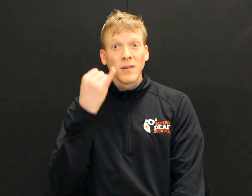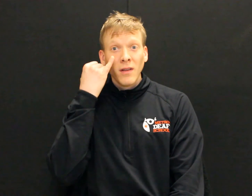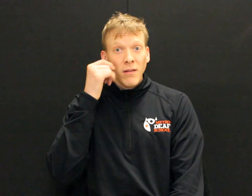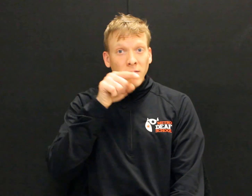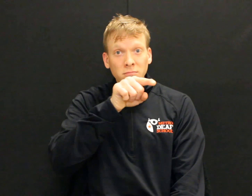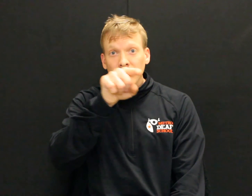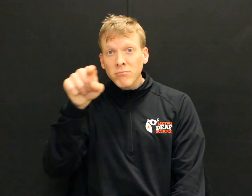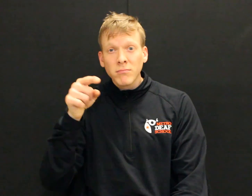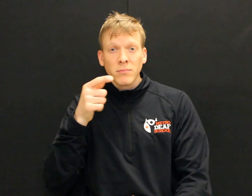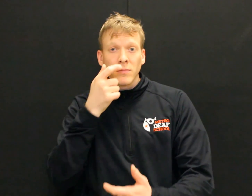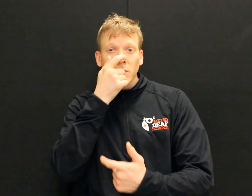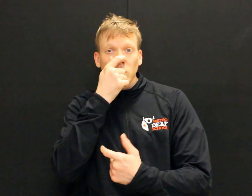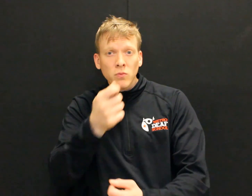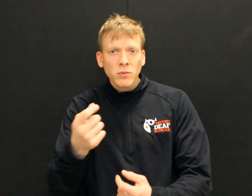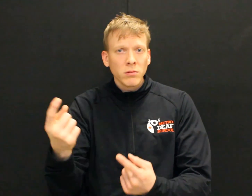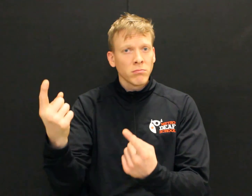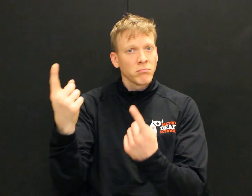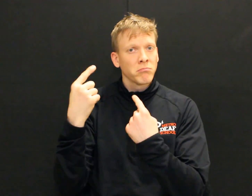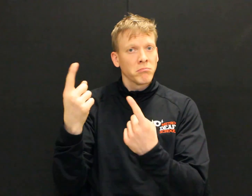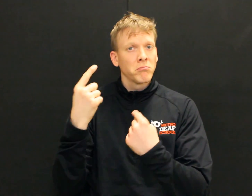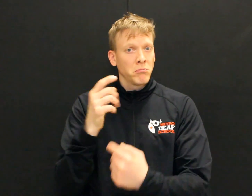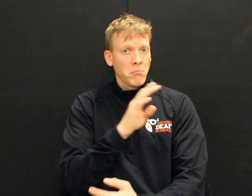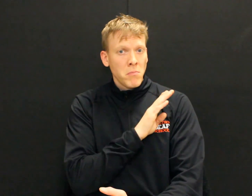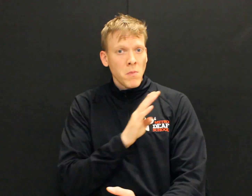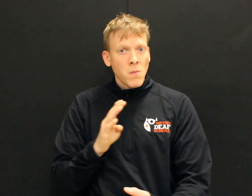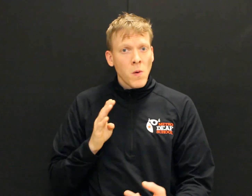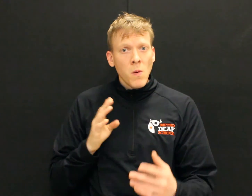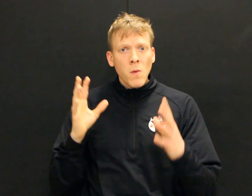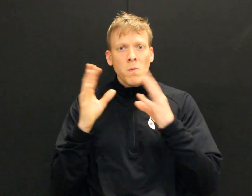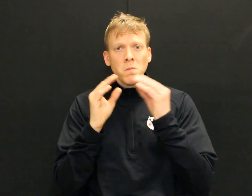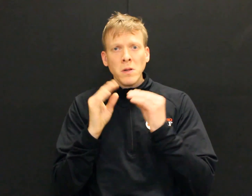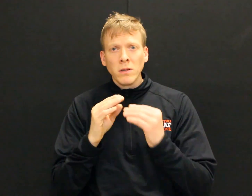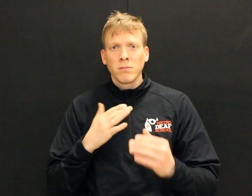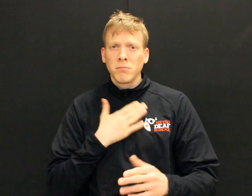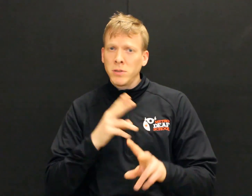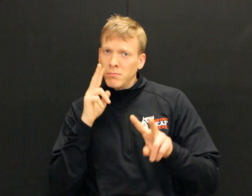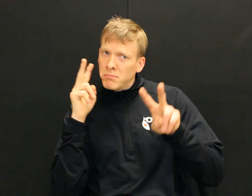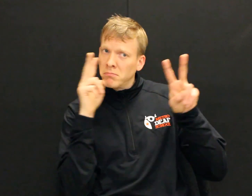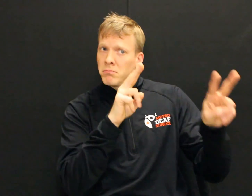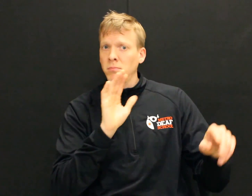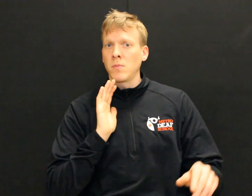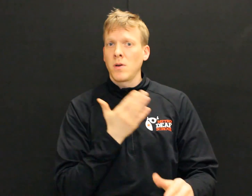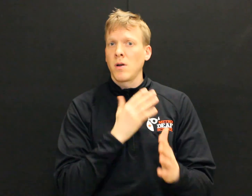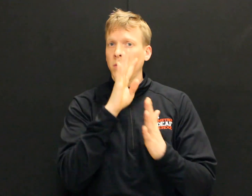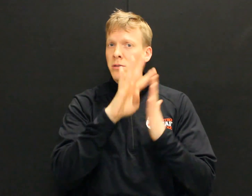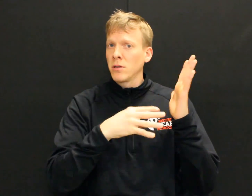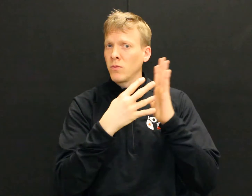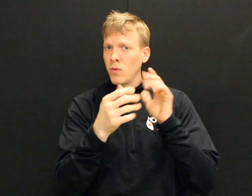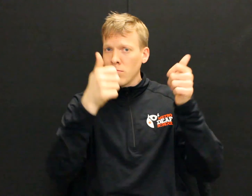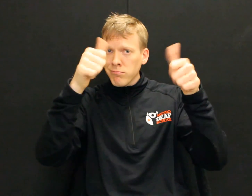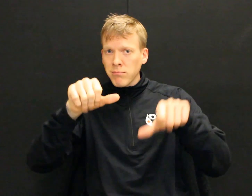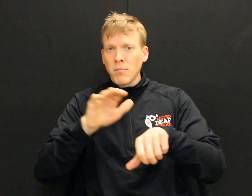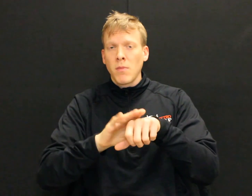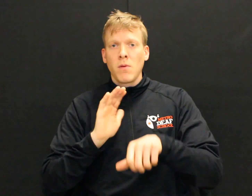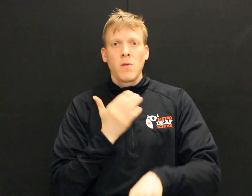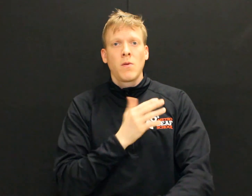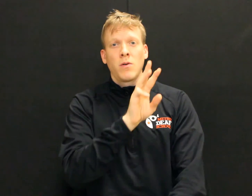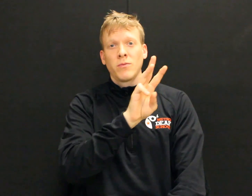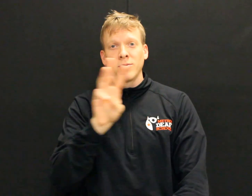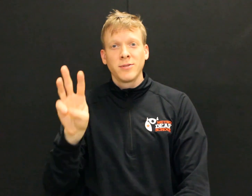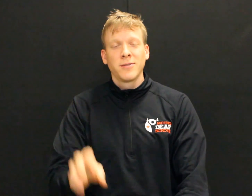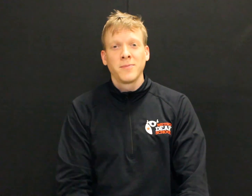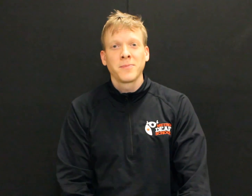If you are interested in attending board meetings, our schedule is posted.